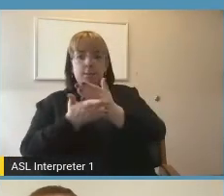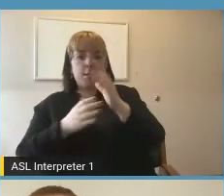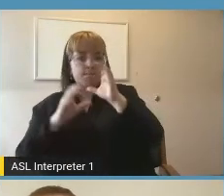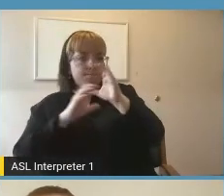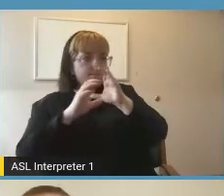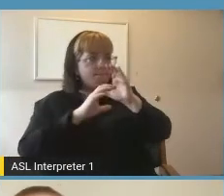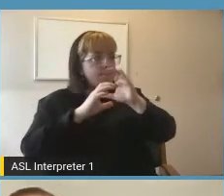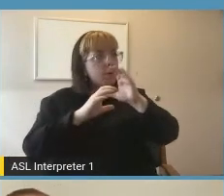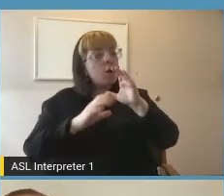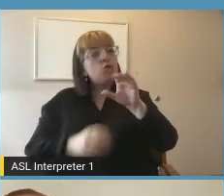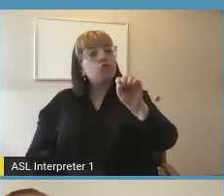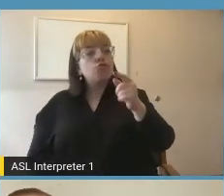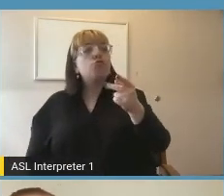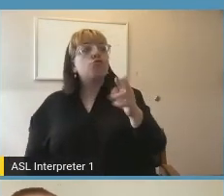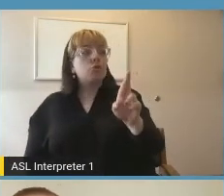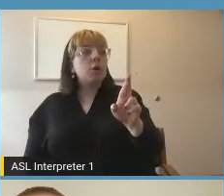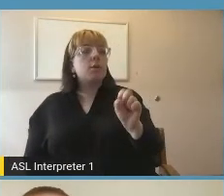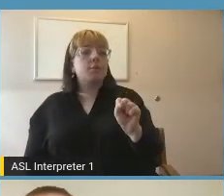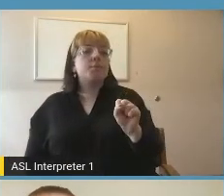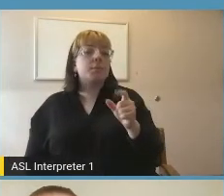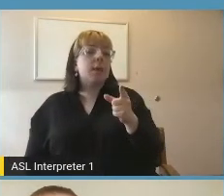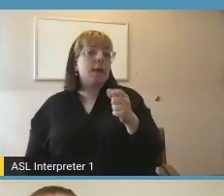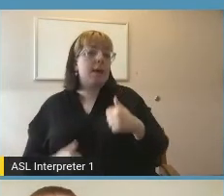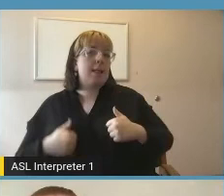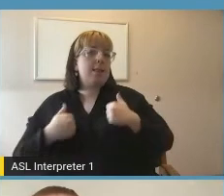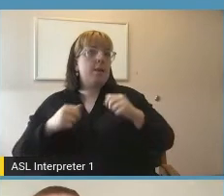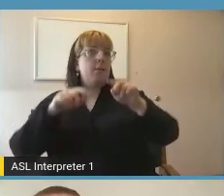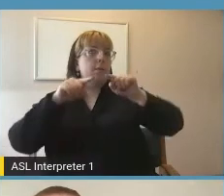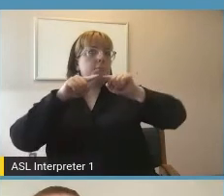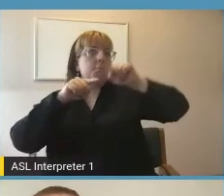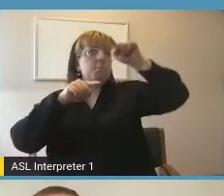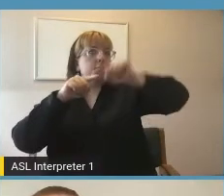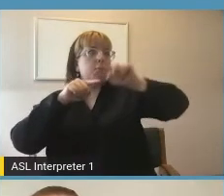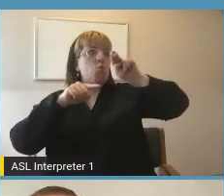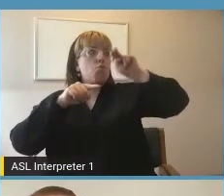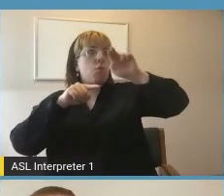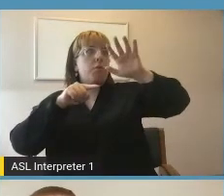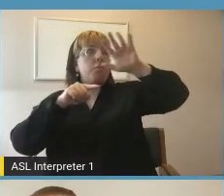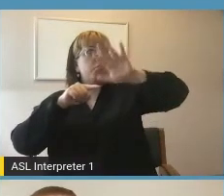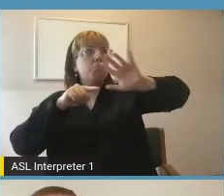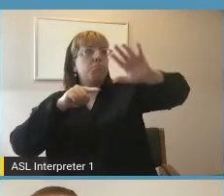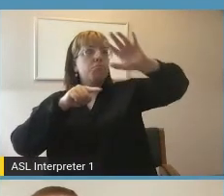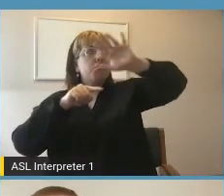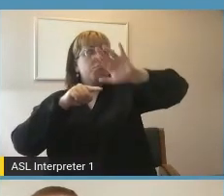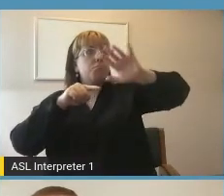live in Vestafordjur the peninsula north from here in an area where there were a lot of